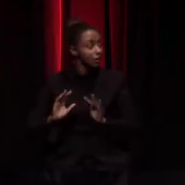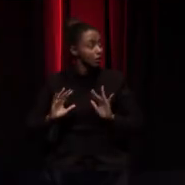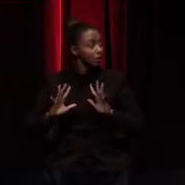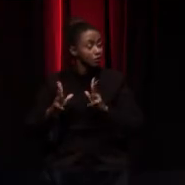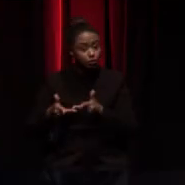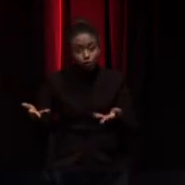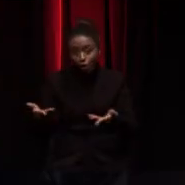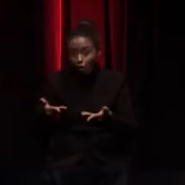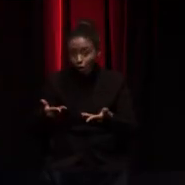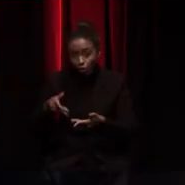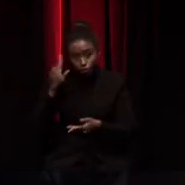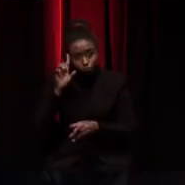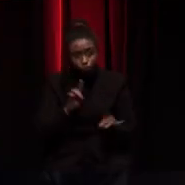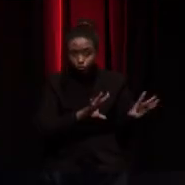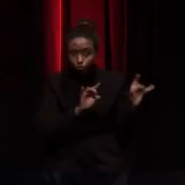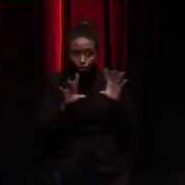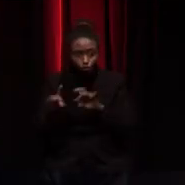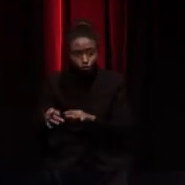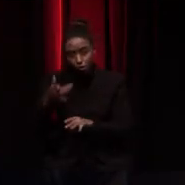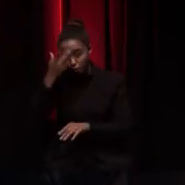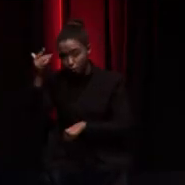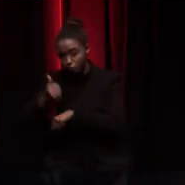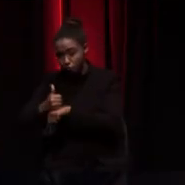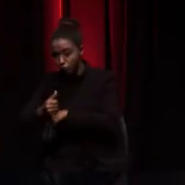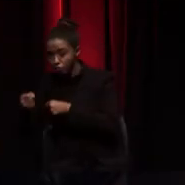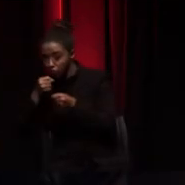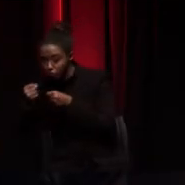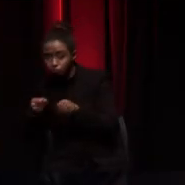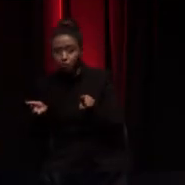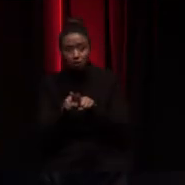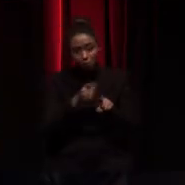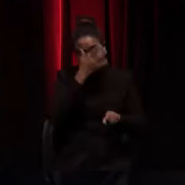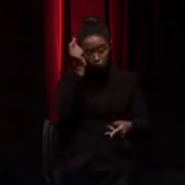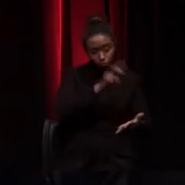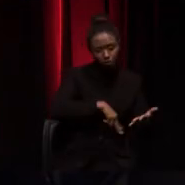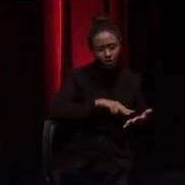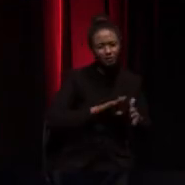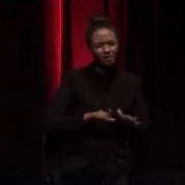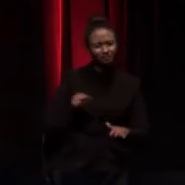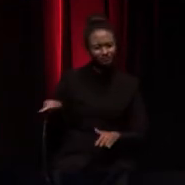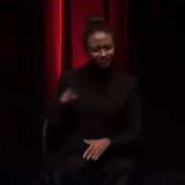both journalists and readers. But, is that journalism?